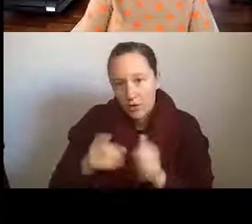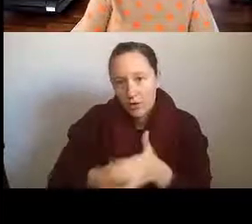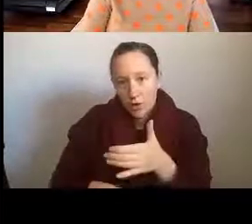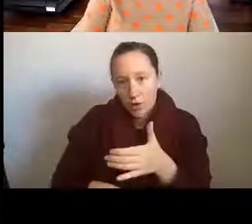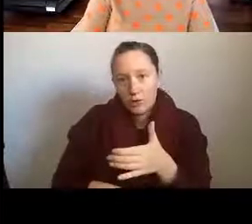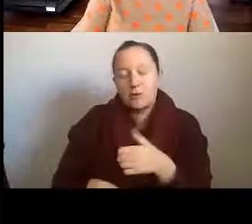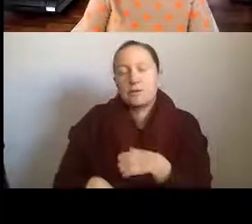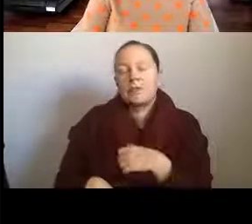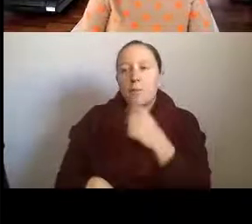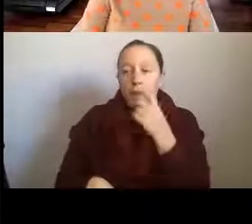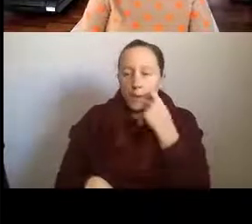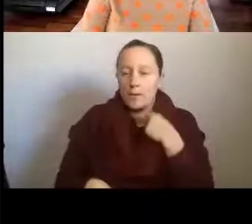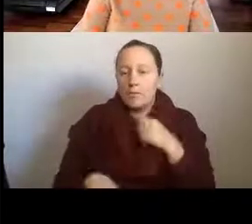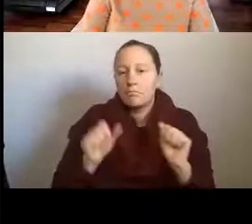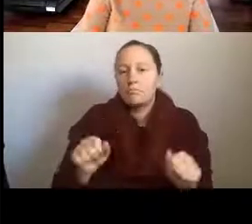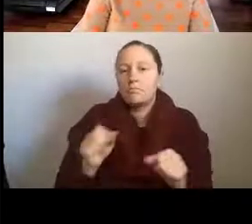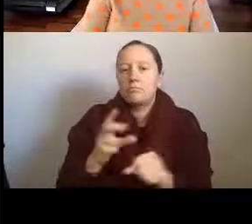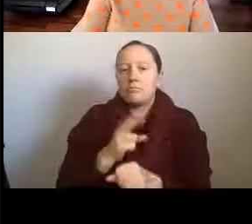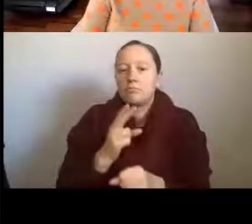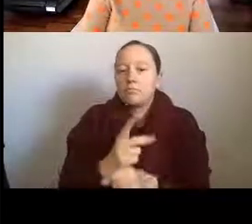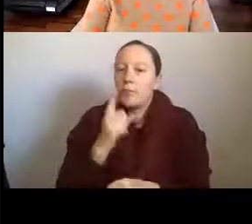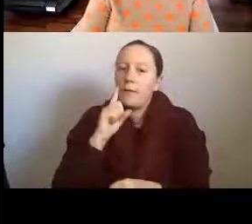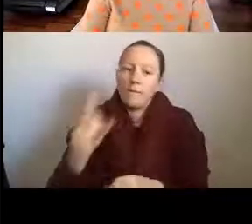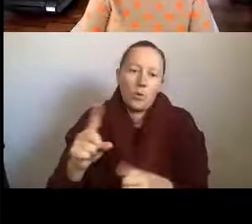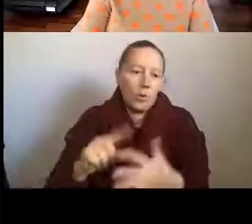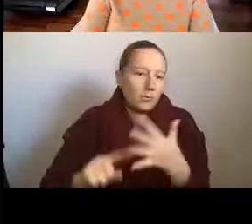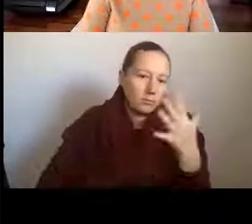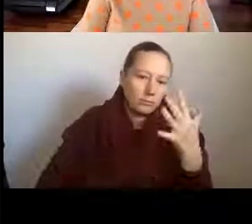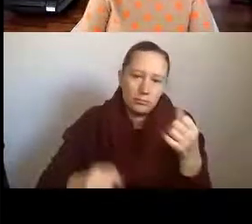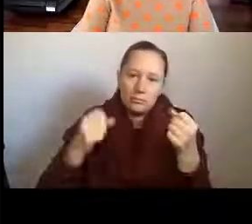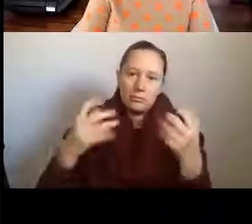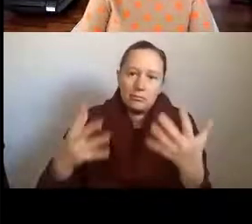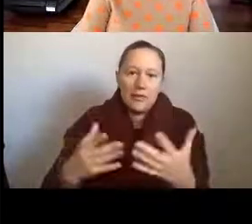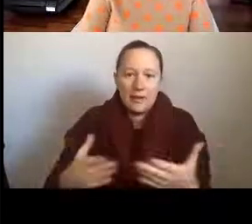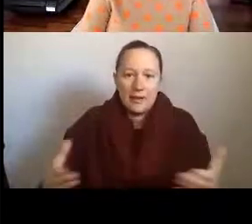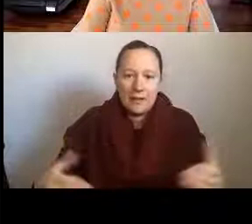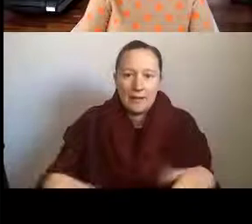and you can use that for a wide range of expenses. That includes things like reagents